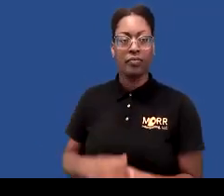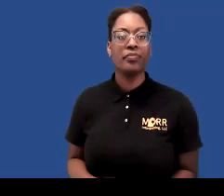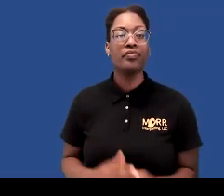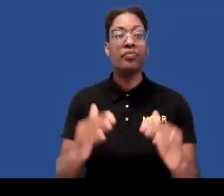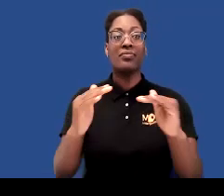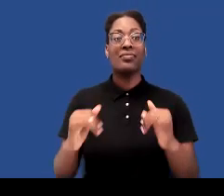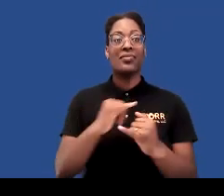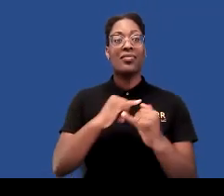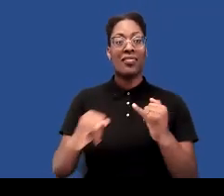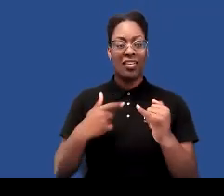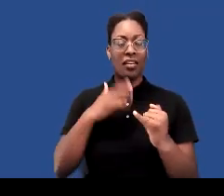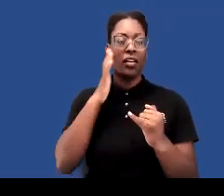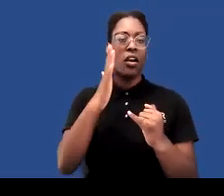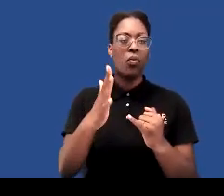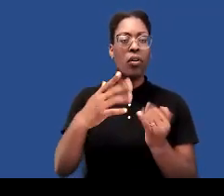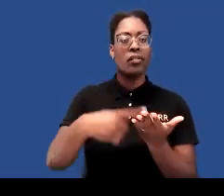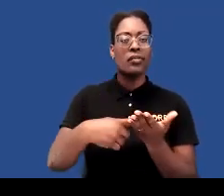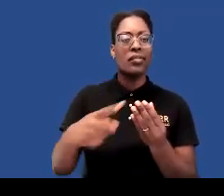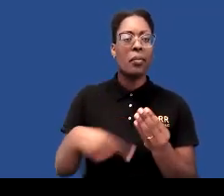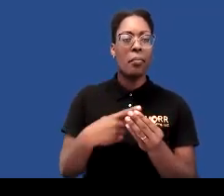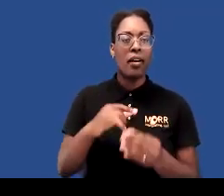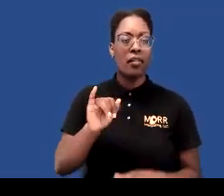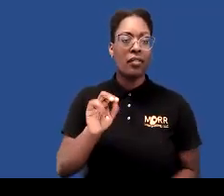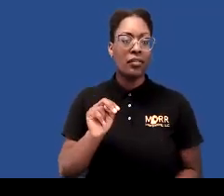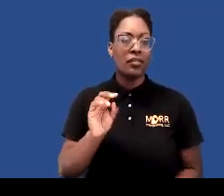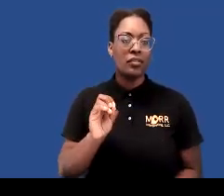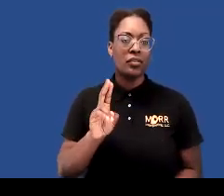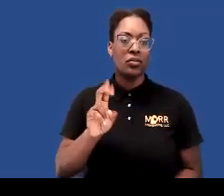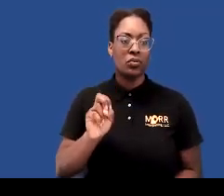put forth by scholars, such as Asao Inoue and his Antiracist Writing Assessment Ecologies